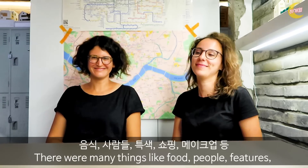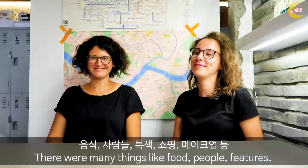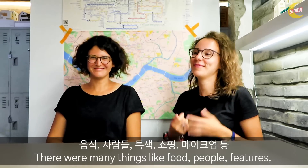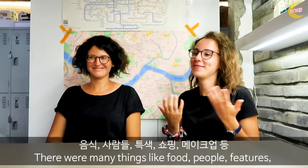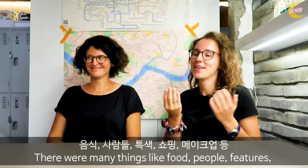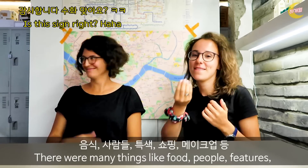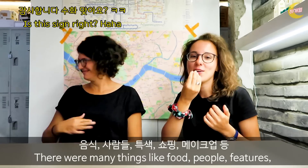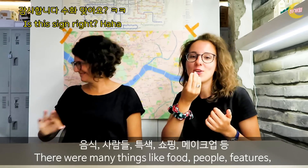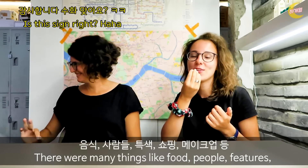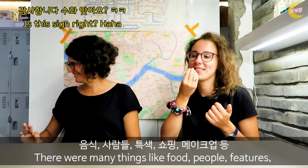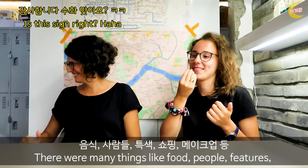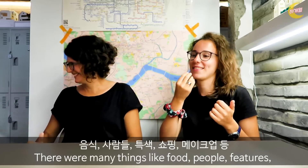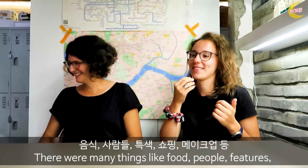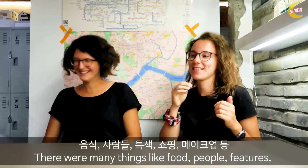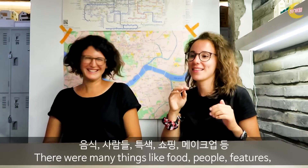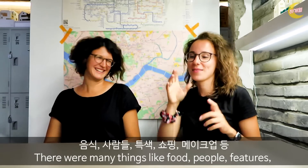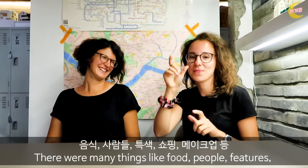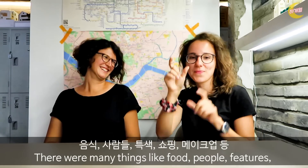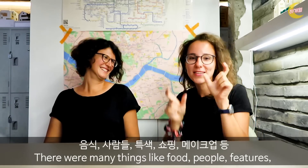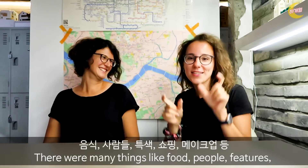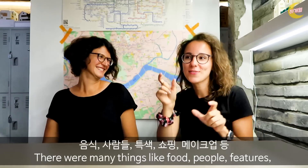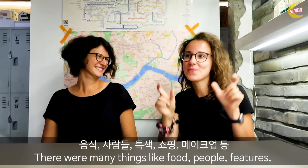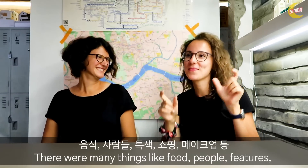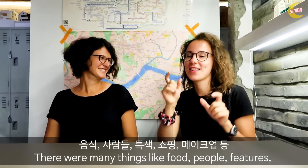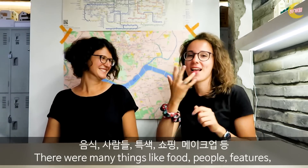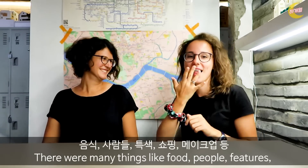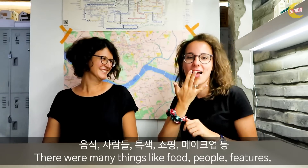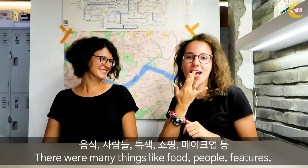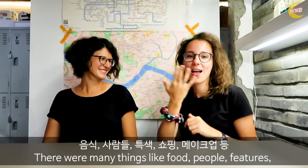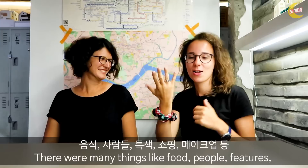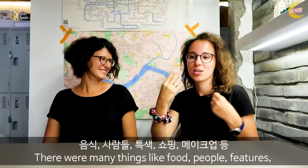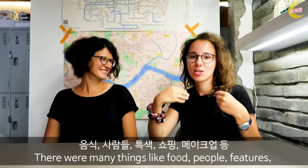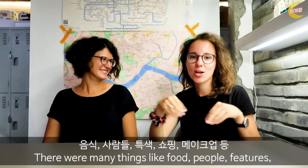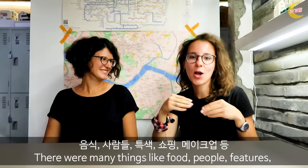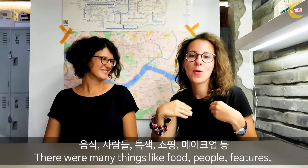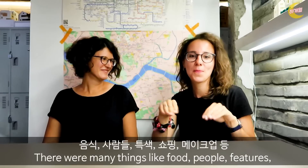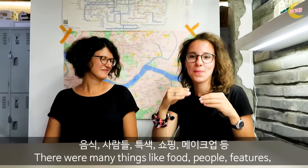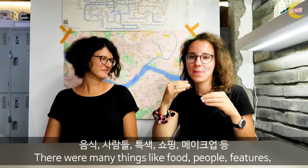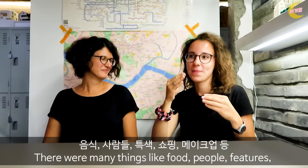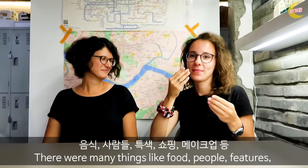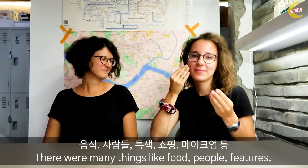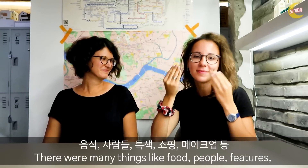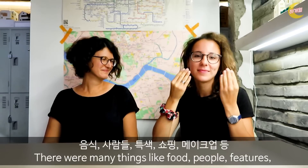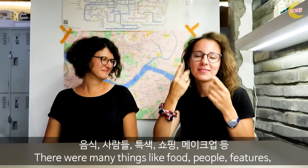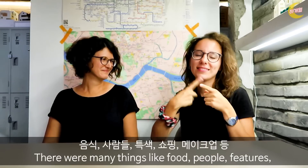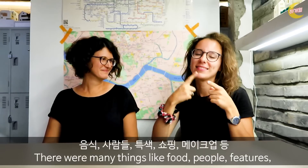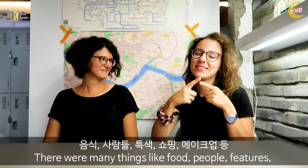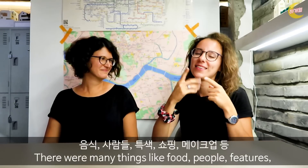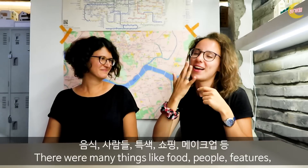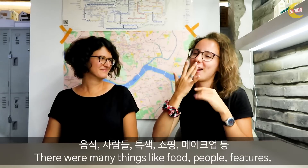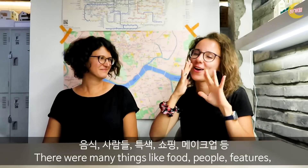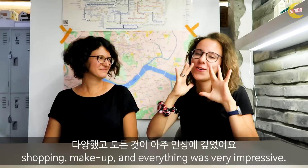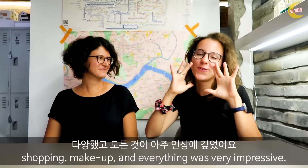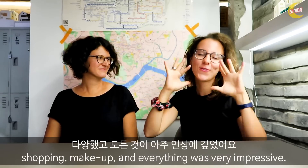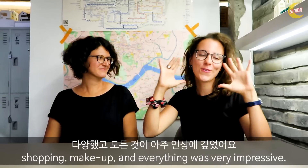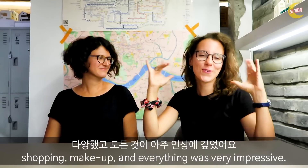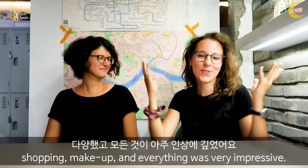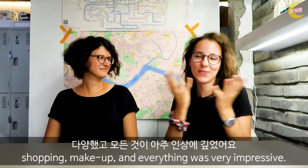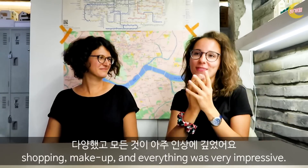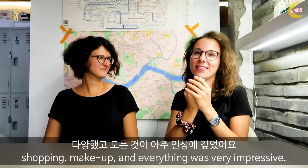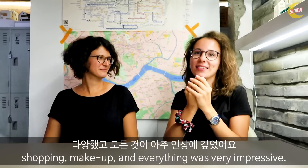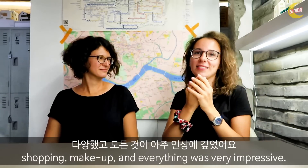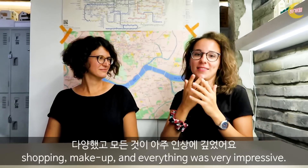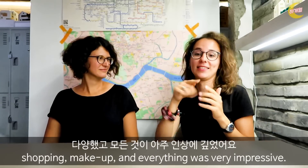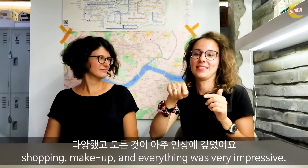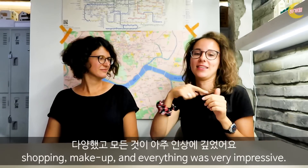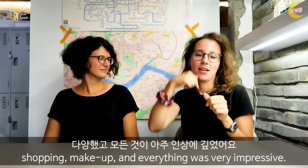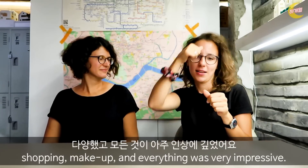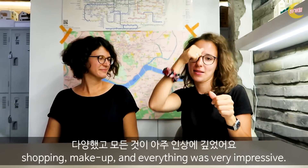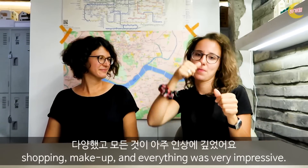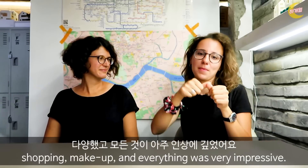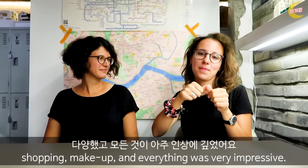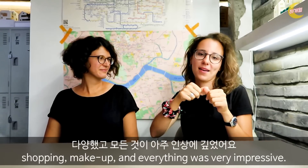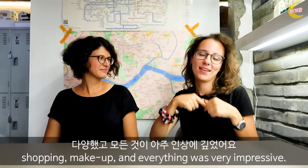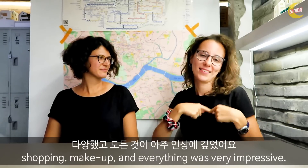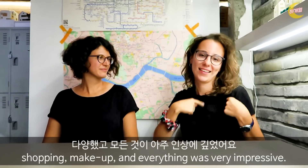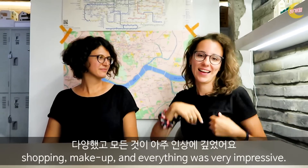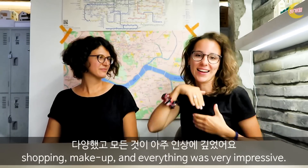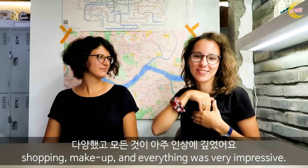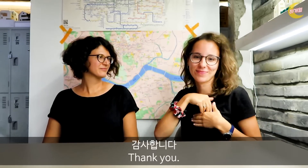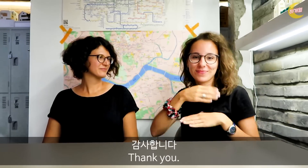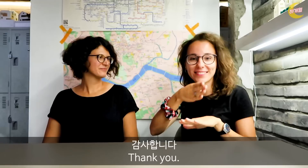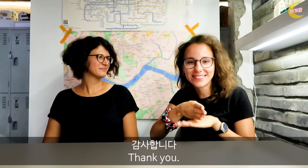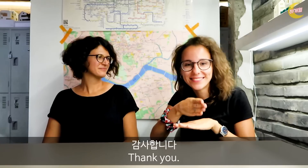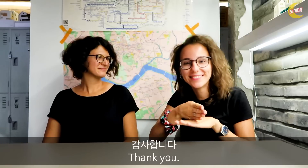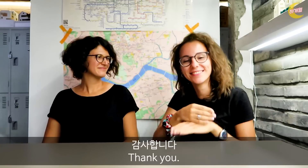There were many things like food, people, features, shopping, make-up, and everything was very impressive. Thank you.